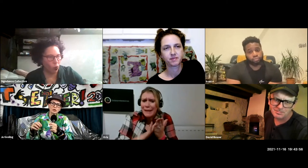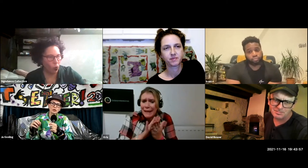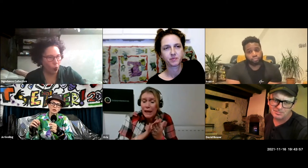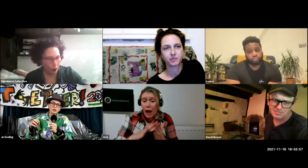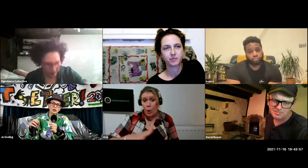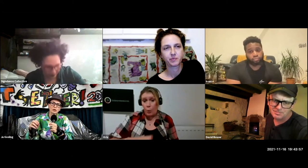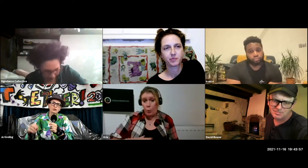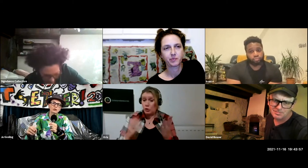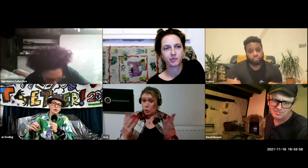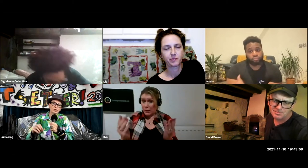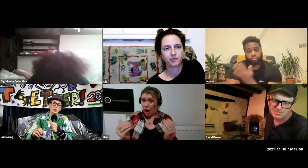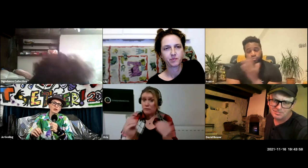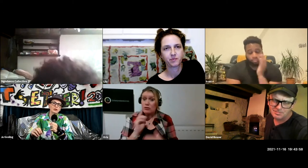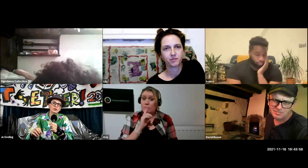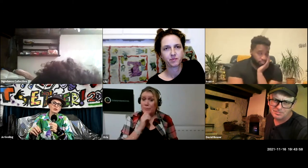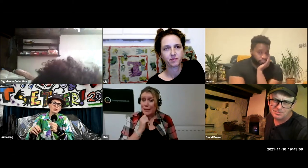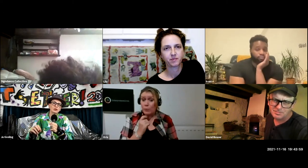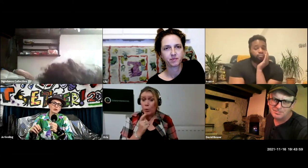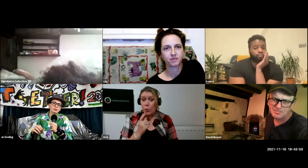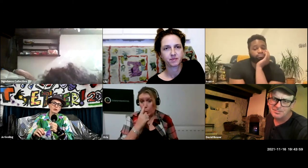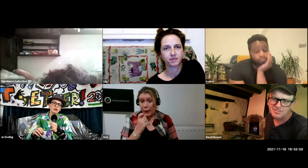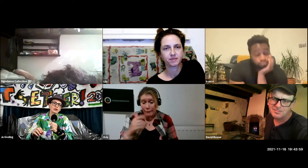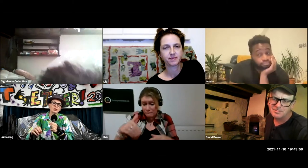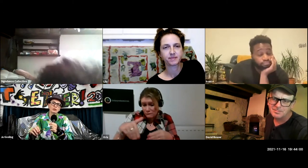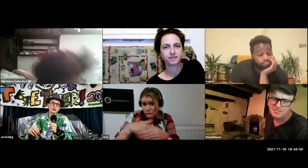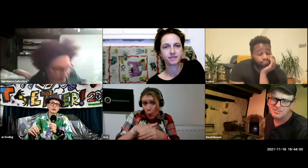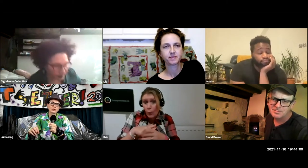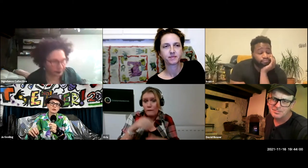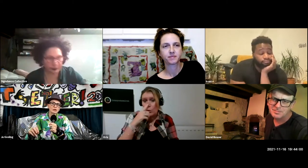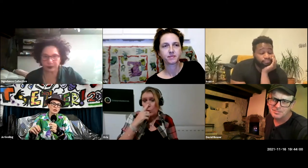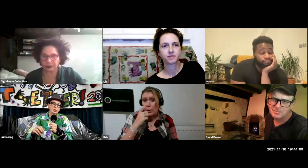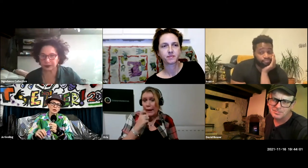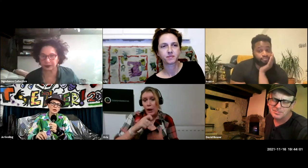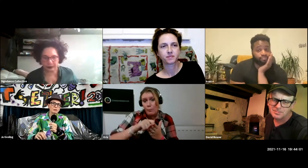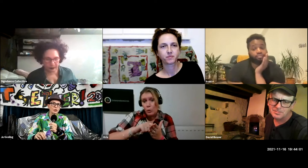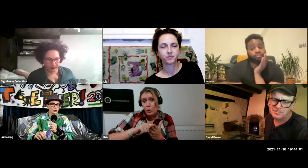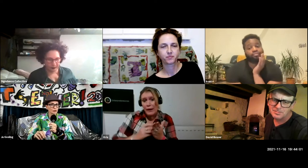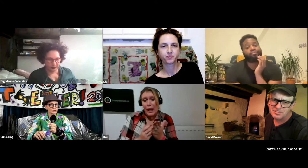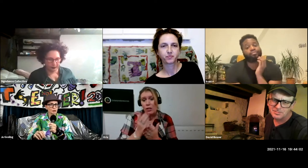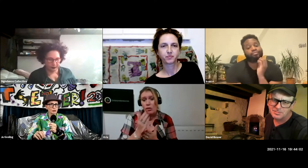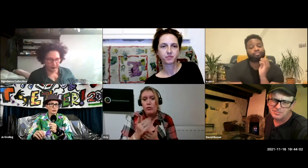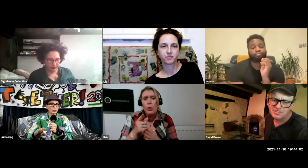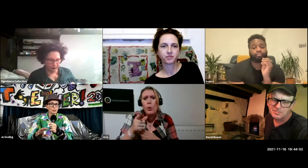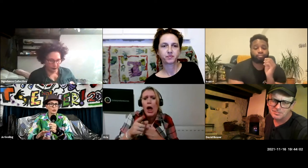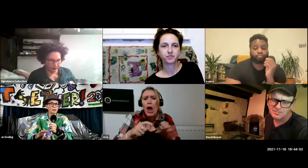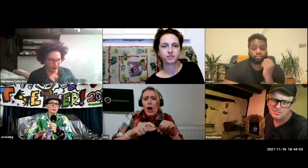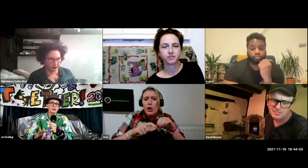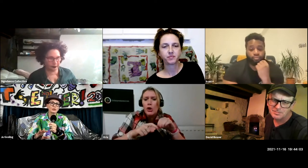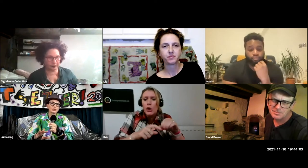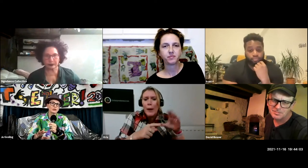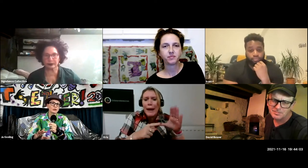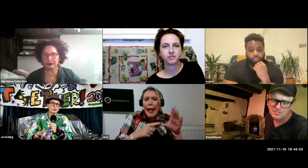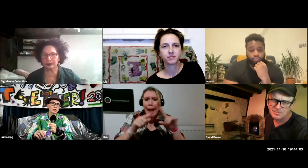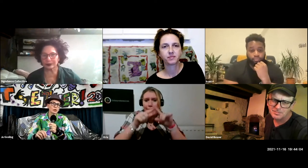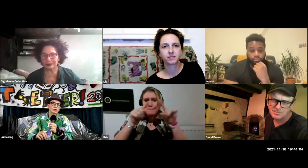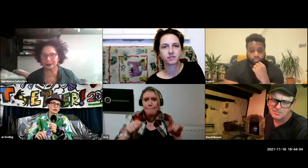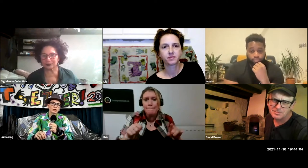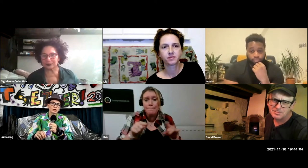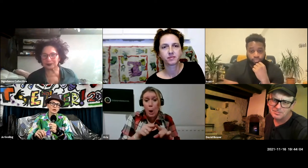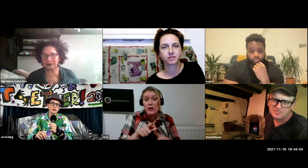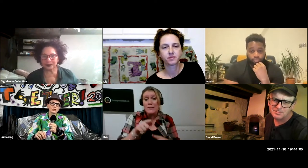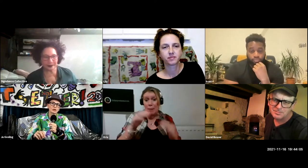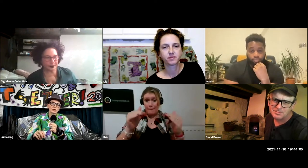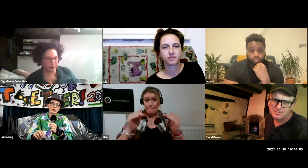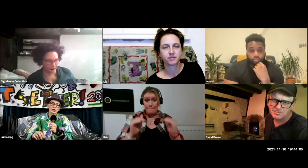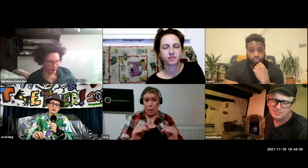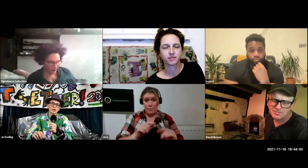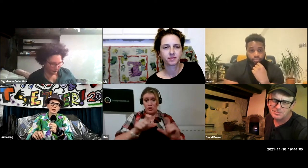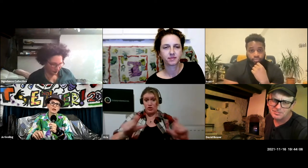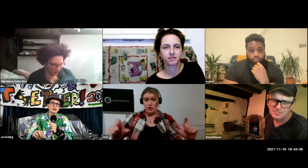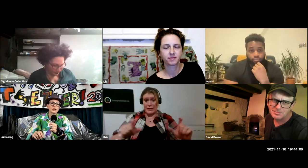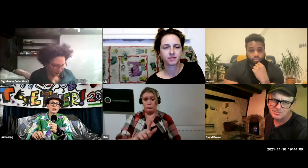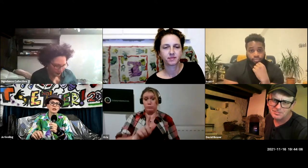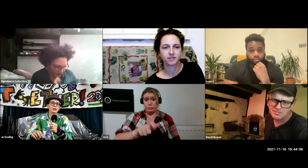real privilege for us to hear from you,